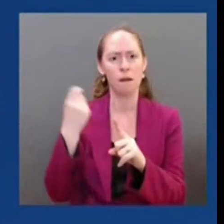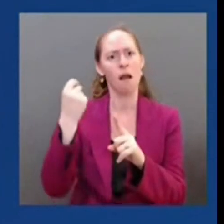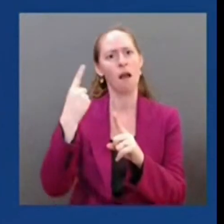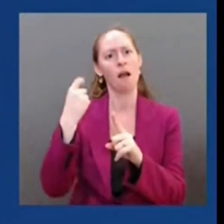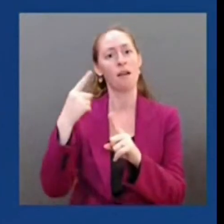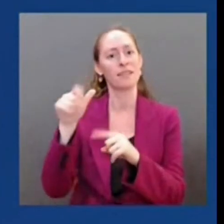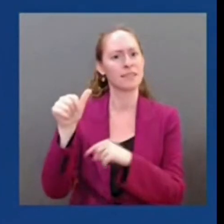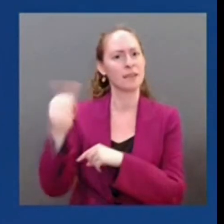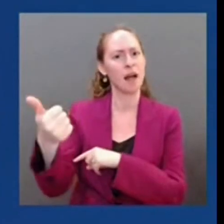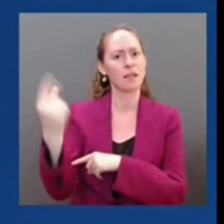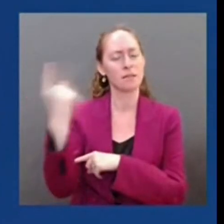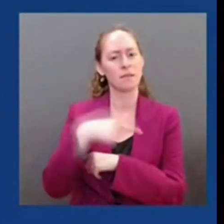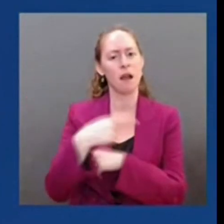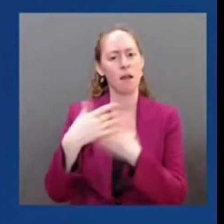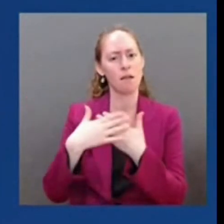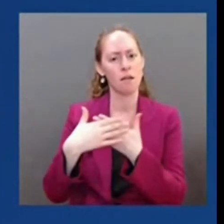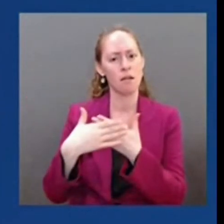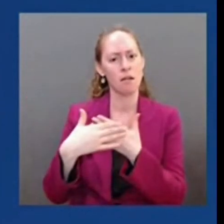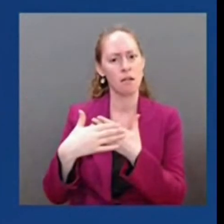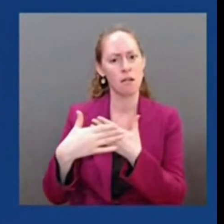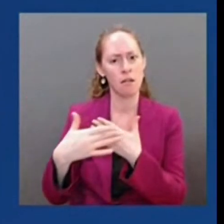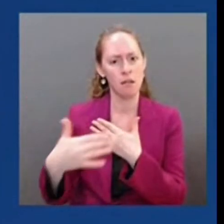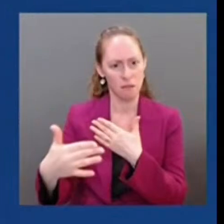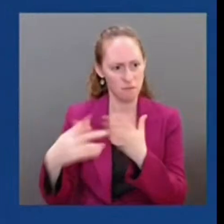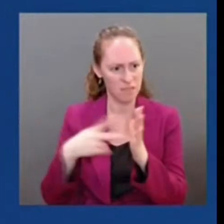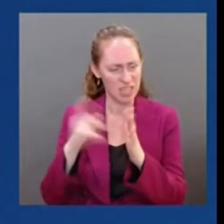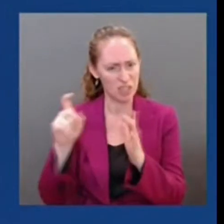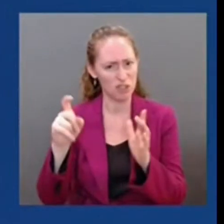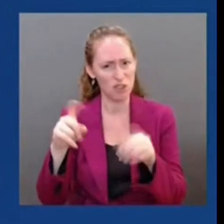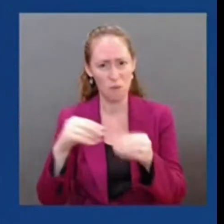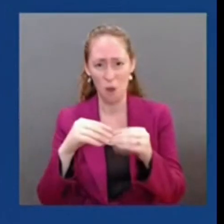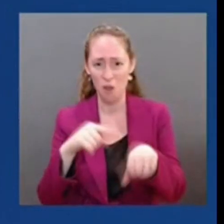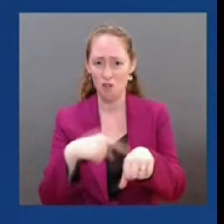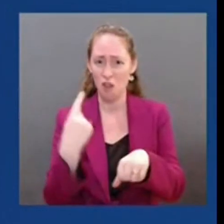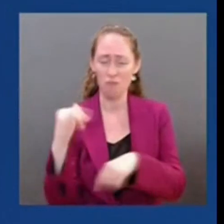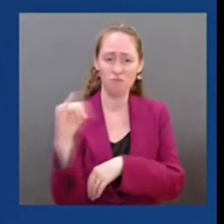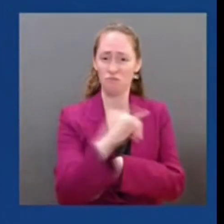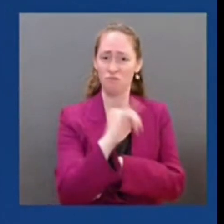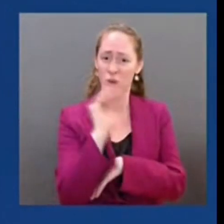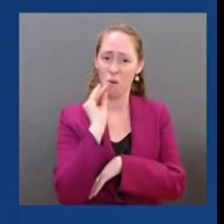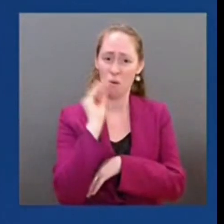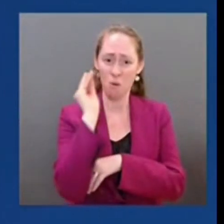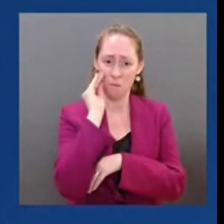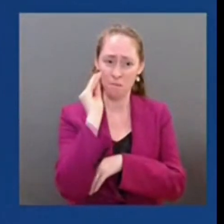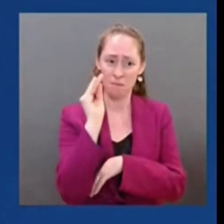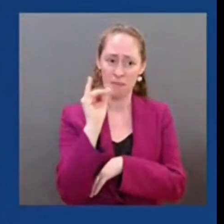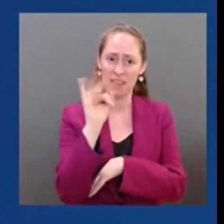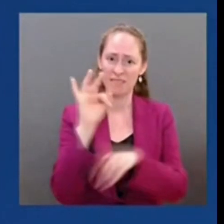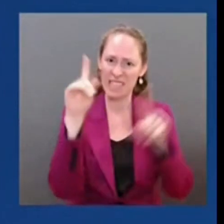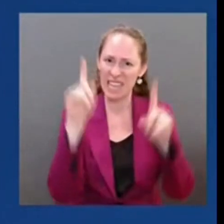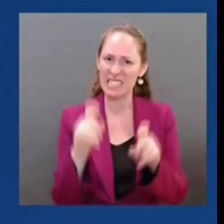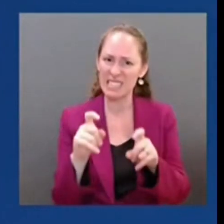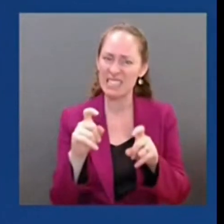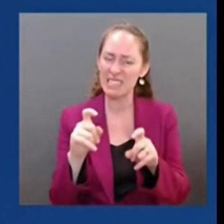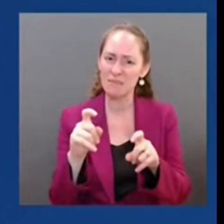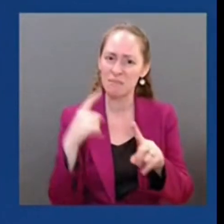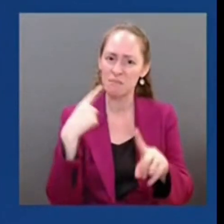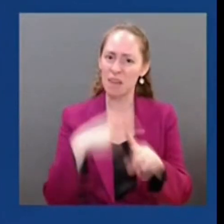WONDERING DO YOU THINK THERE NEEDS TO BE A FEDERAL GUIDANCE ABOUT ISOLATION AT THAT POINT